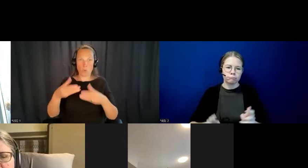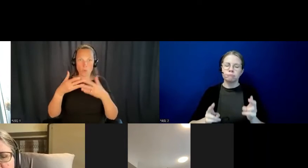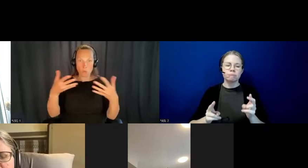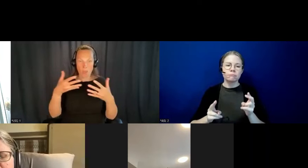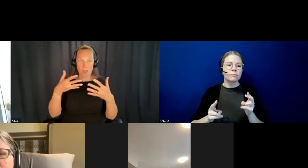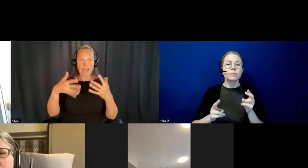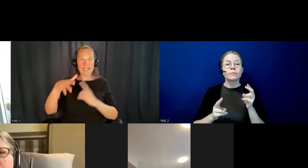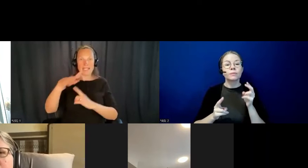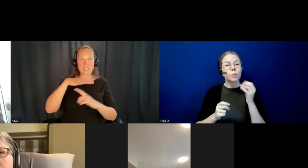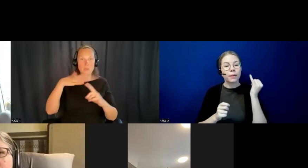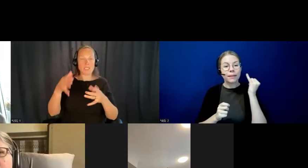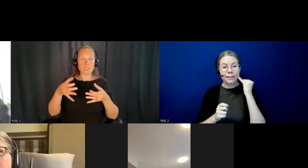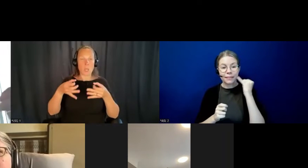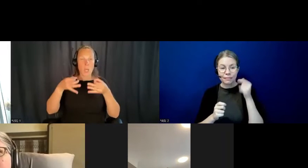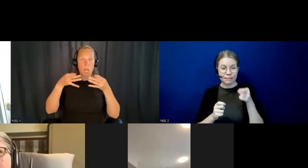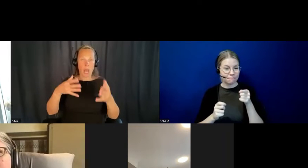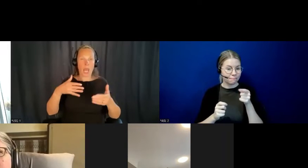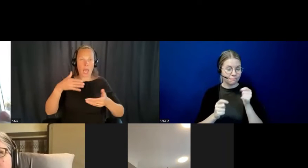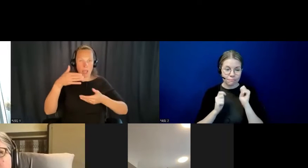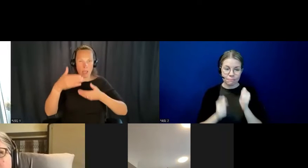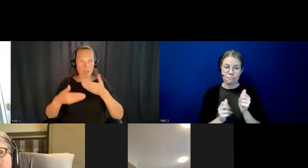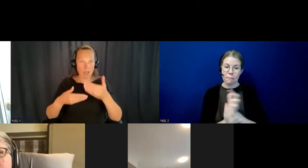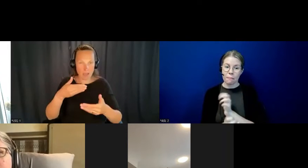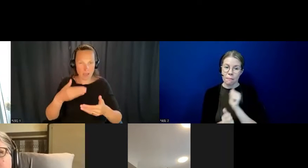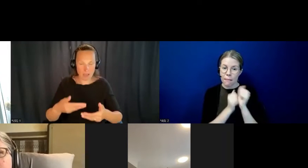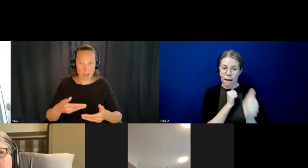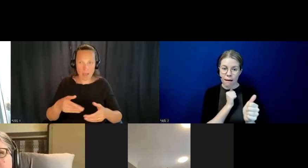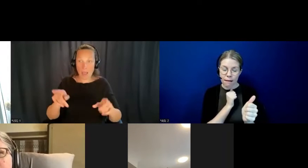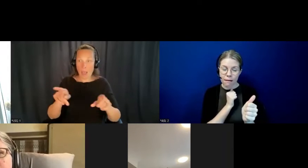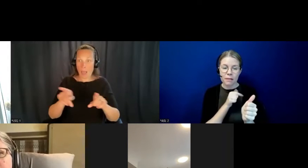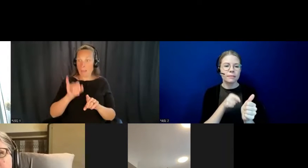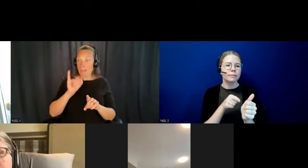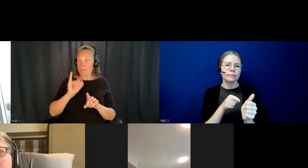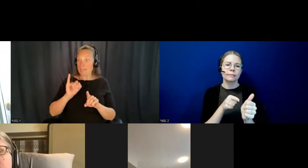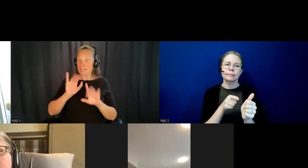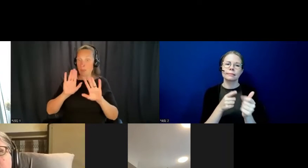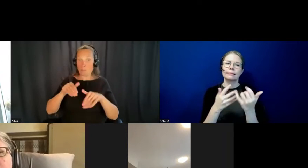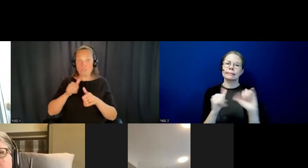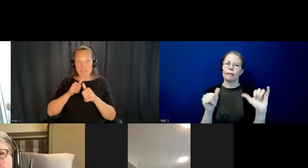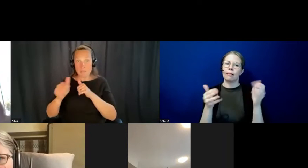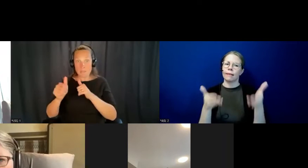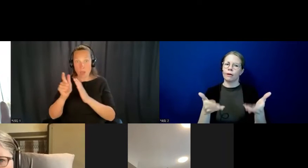PASSED IMMEDIATELY, IT'S STILL ALIVE. WE DON'T FACE THE PROBLEM WE EXPERIENCED LAST JUNE WHEN